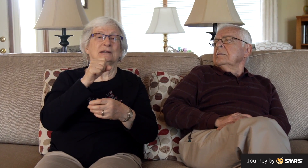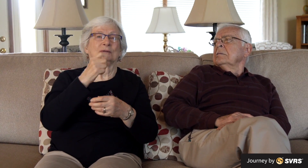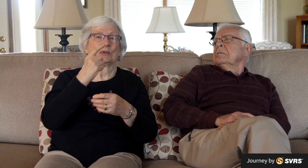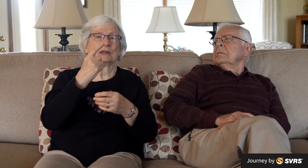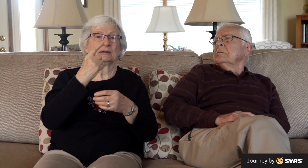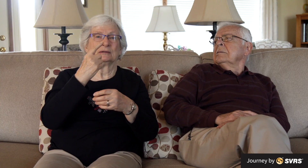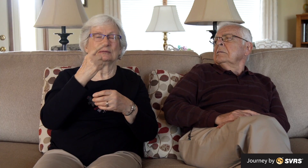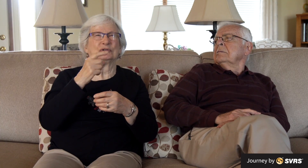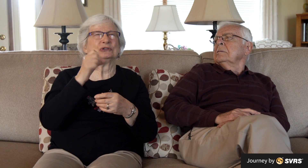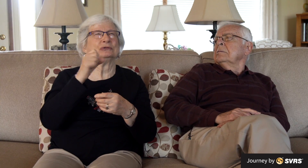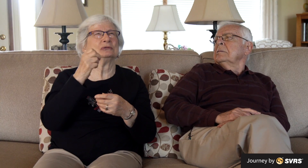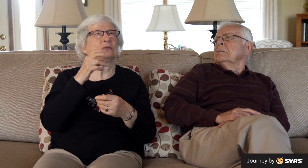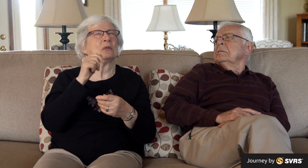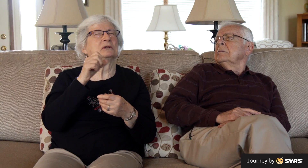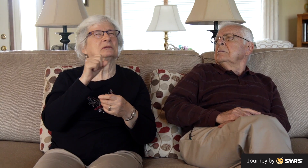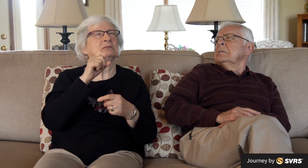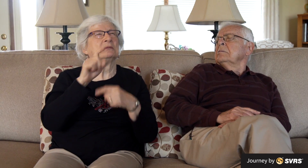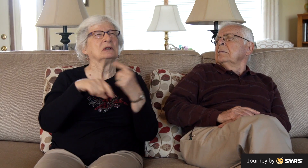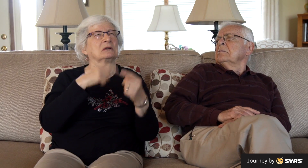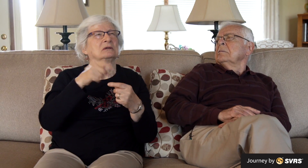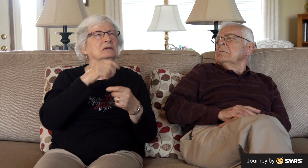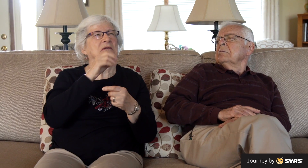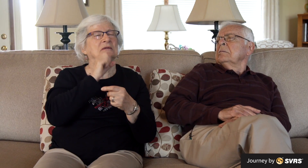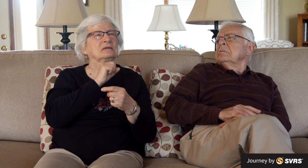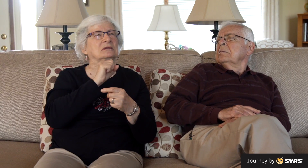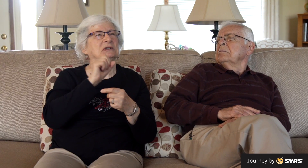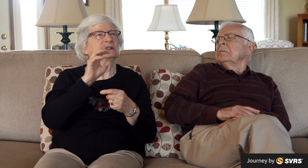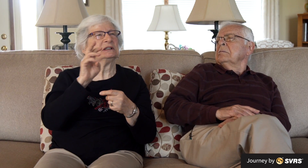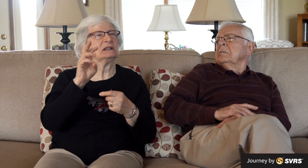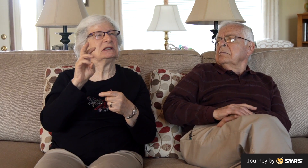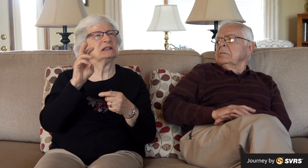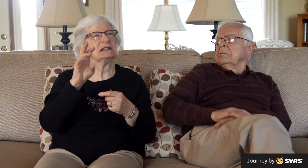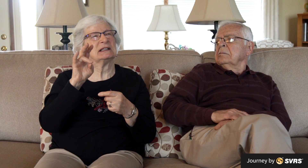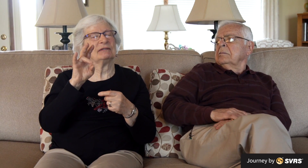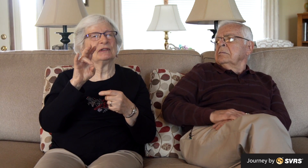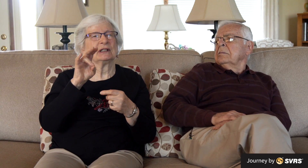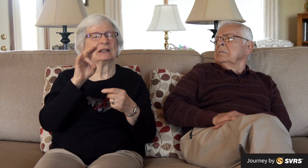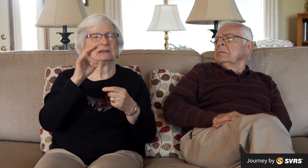She was about 6 or 7 years old